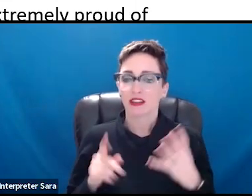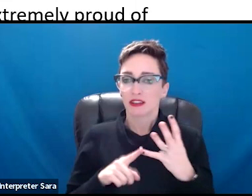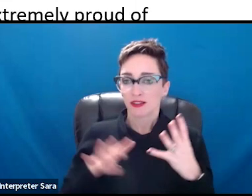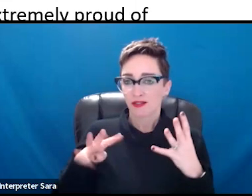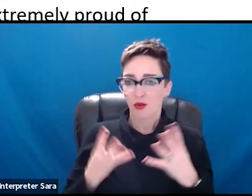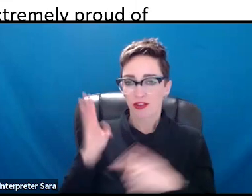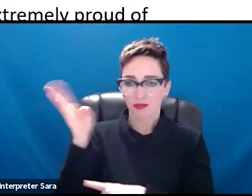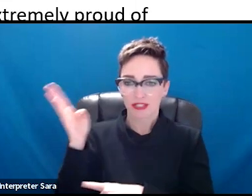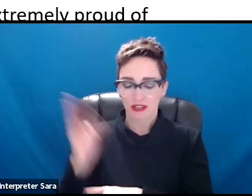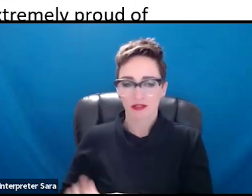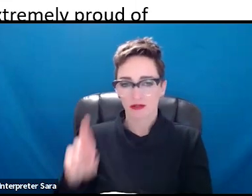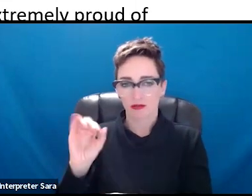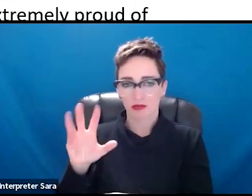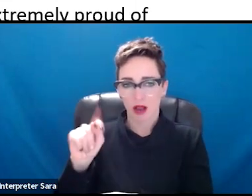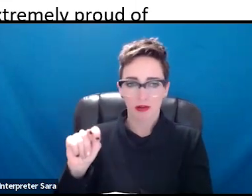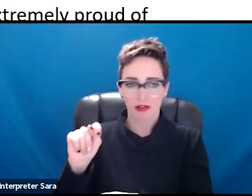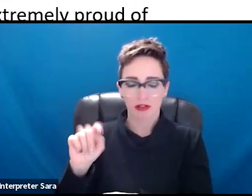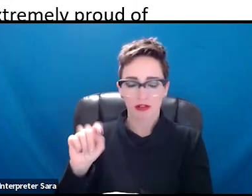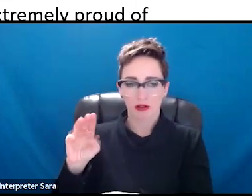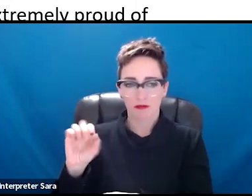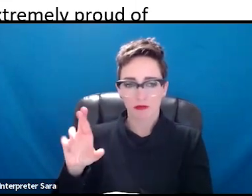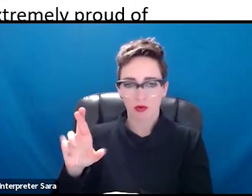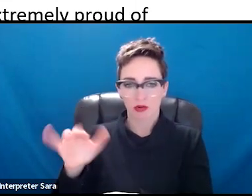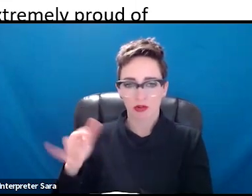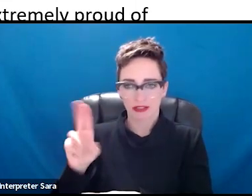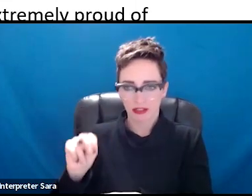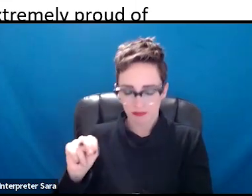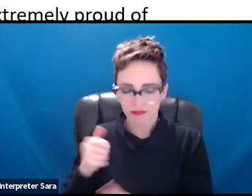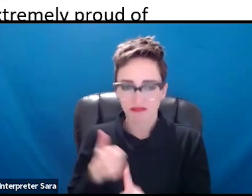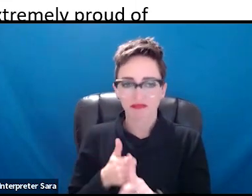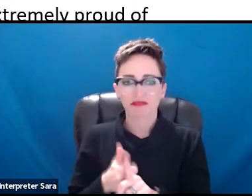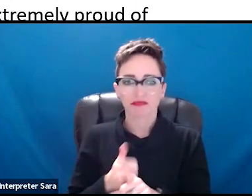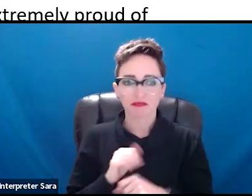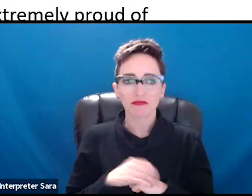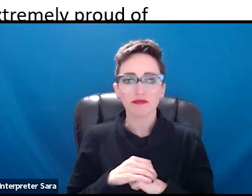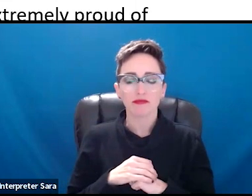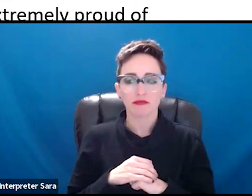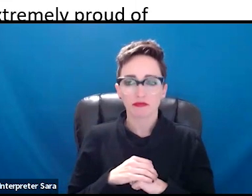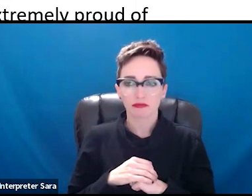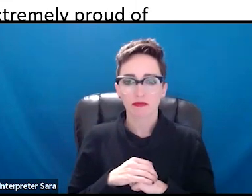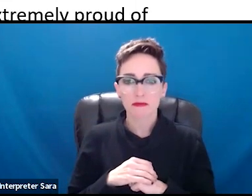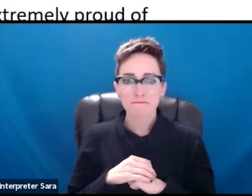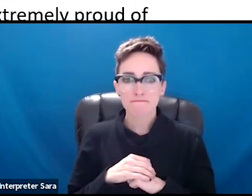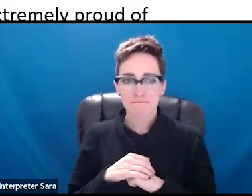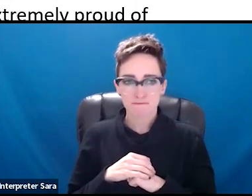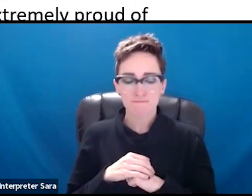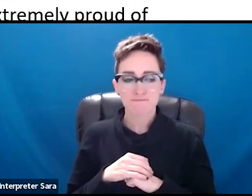He first came to the National Association of State Alcohol and Drug Abuse Directors, or NASADAD in 1998,